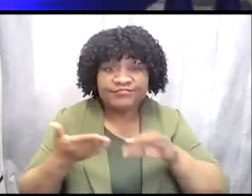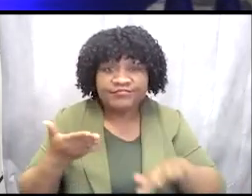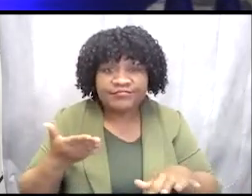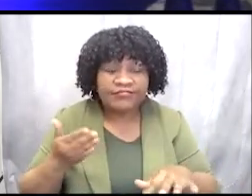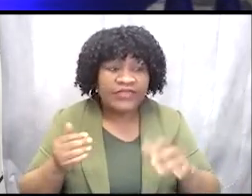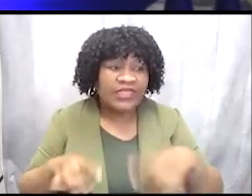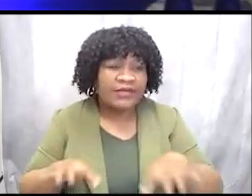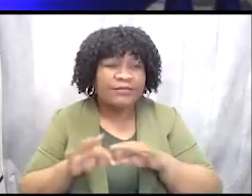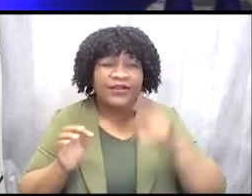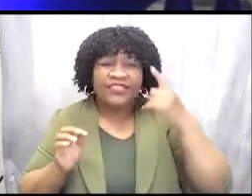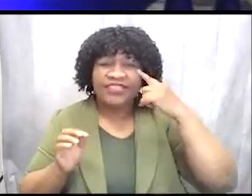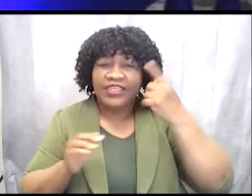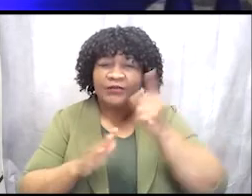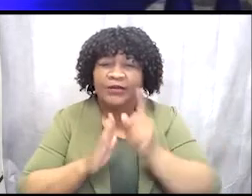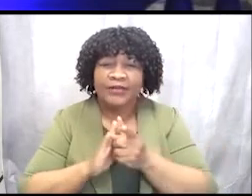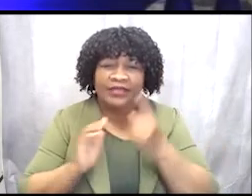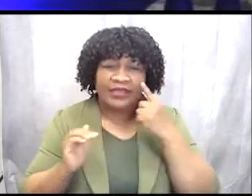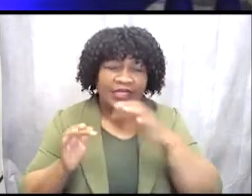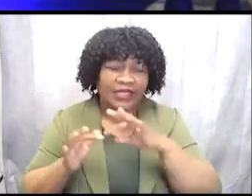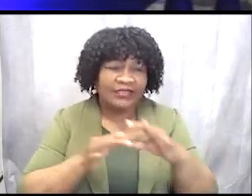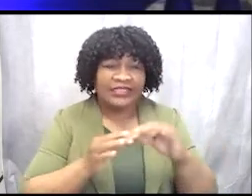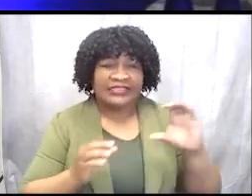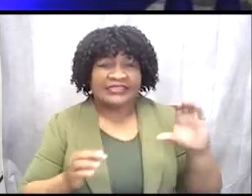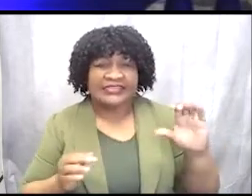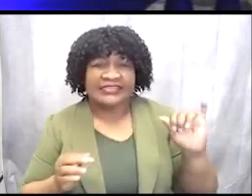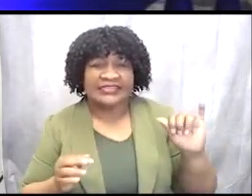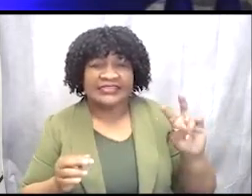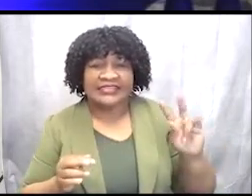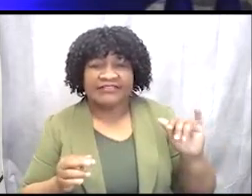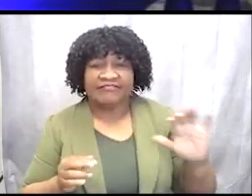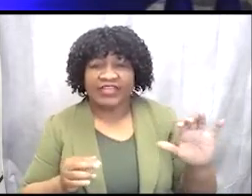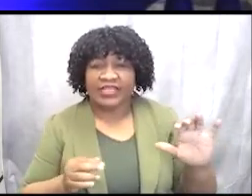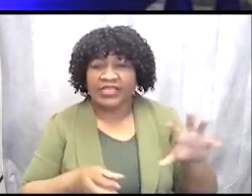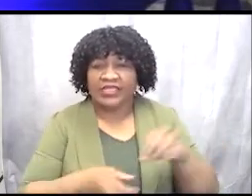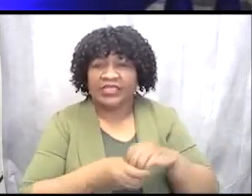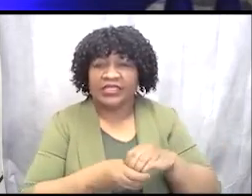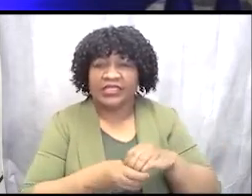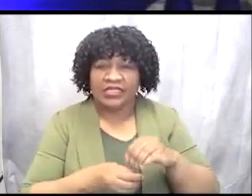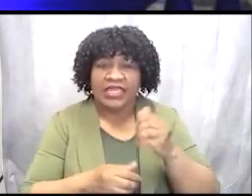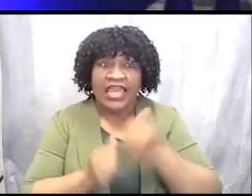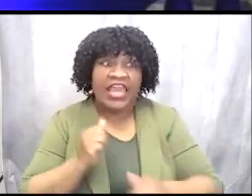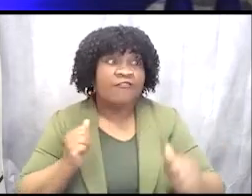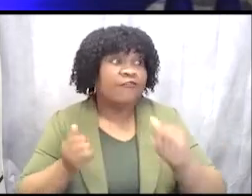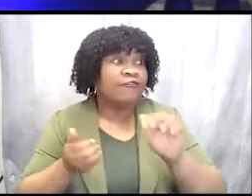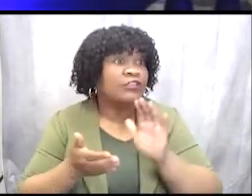If we just take for a moment just the notion of civic engagement, every school across America would tell you